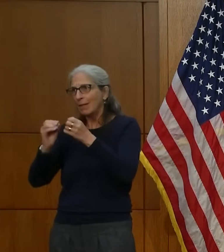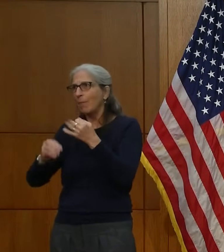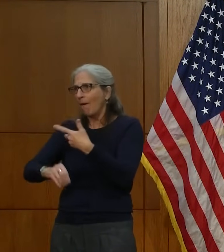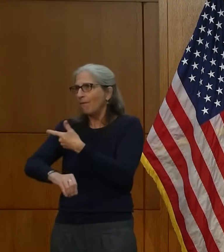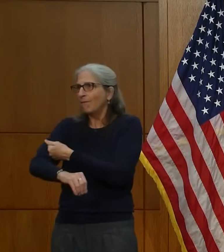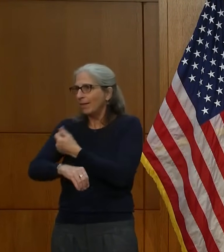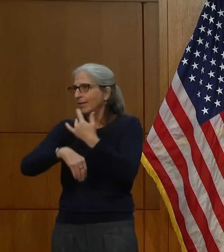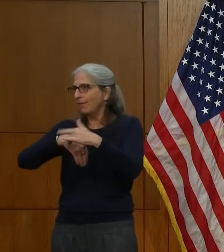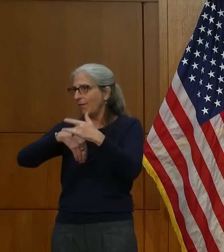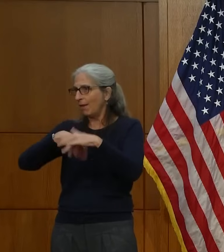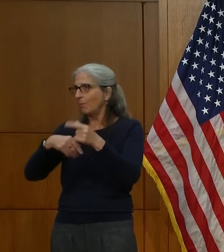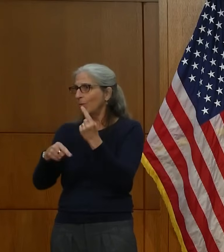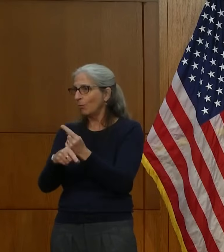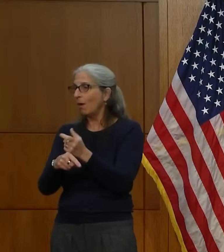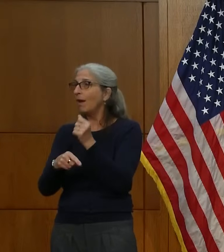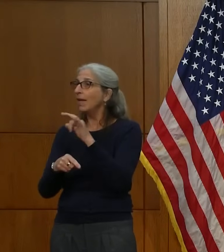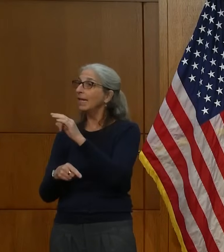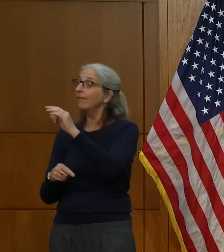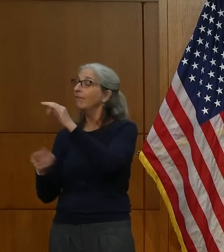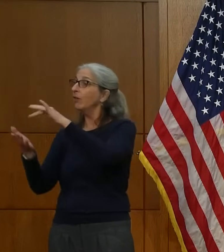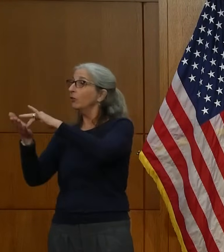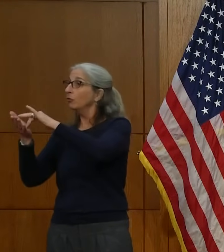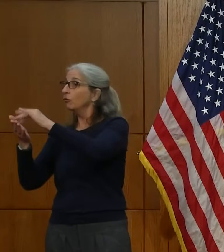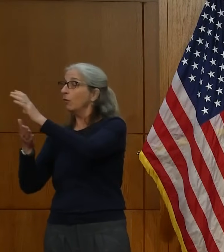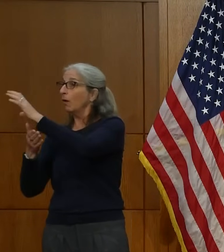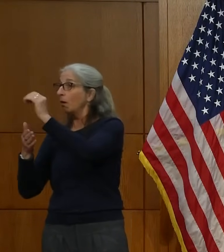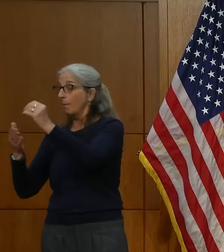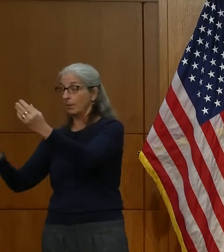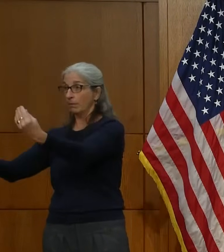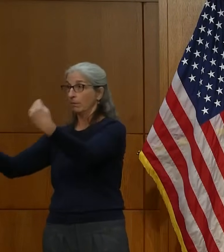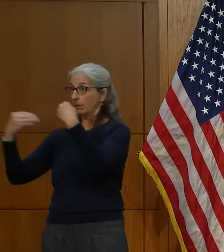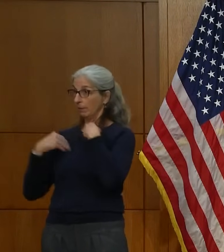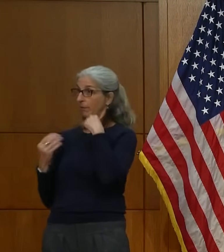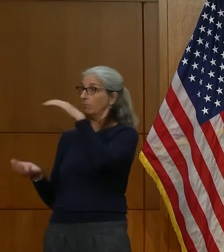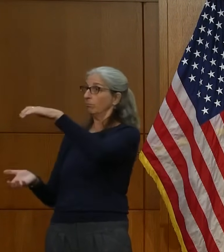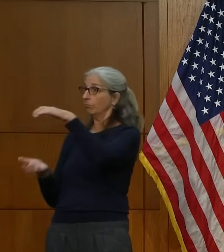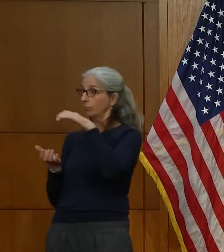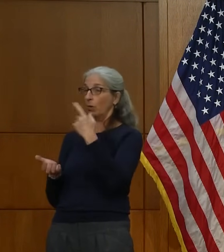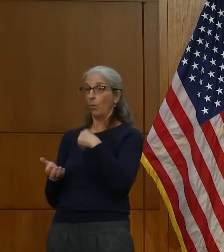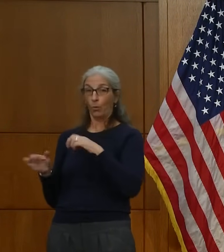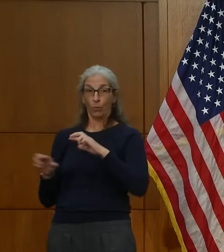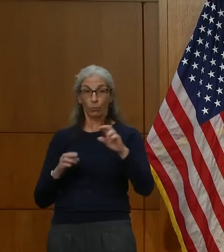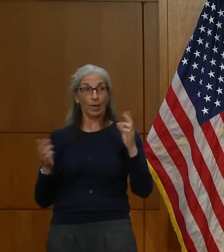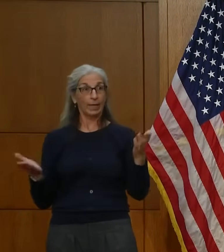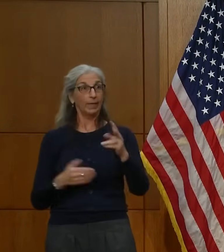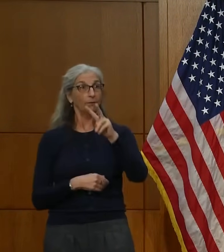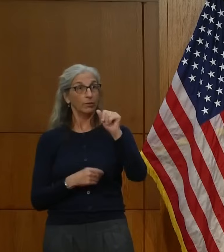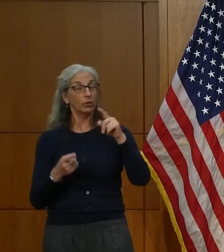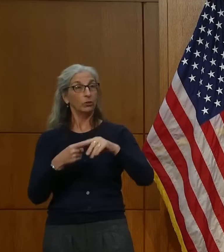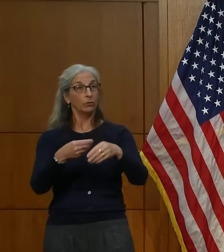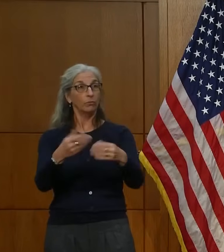LATE SPRING EARLY SUMMER WILL YOU KNOW? AND AGAIN, IT'S SUPPLY DEPENDENT S. SO IF WE